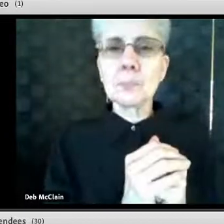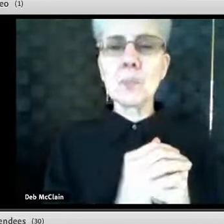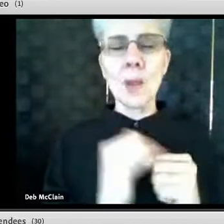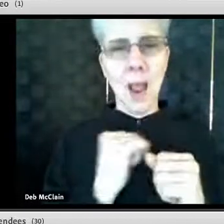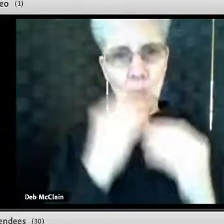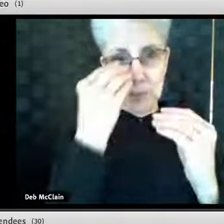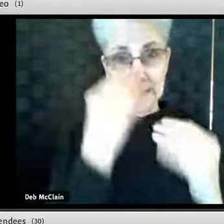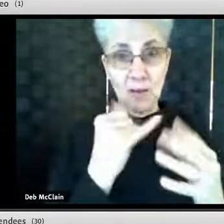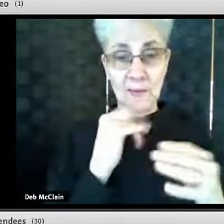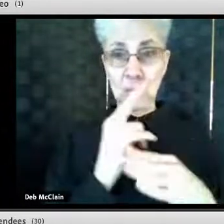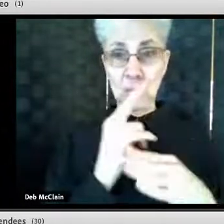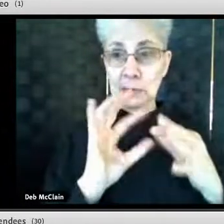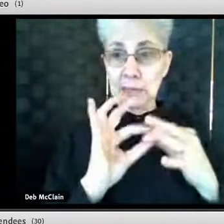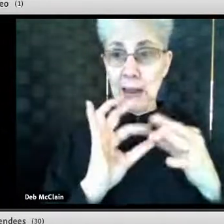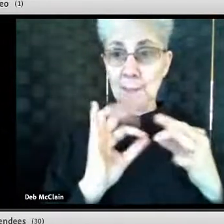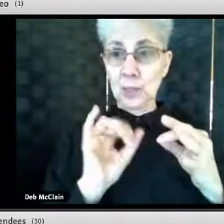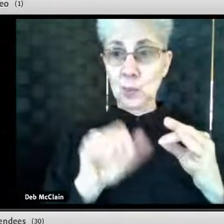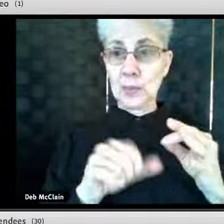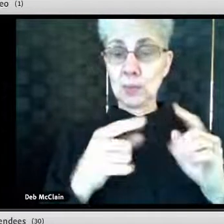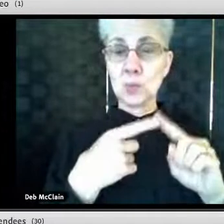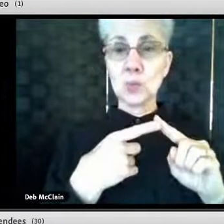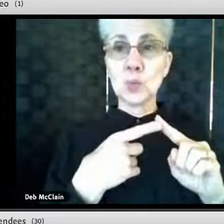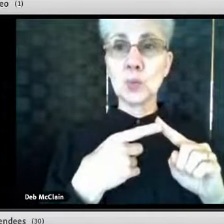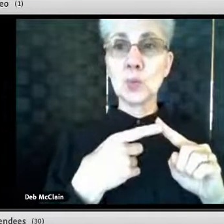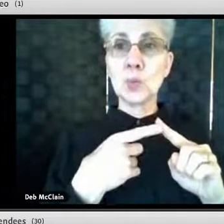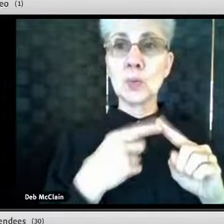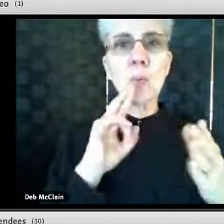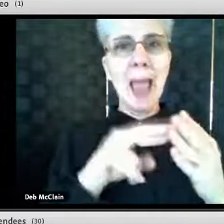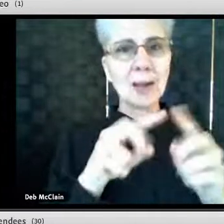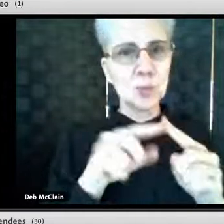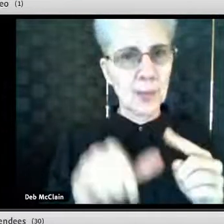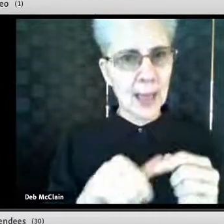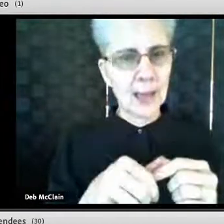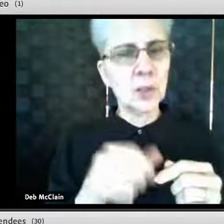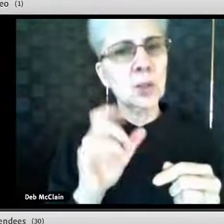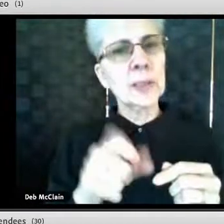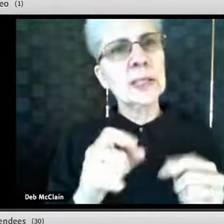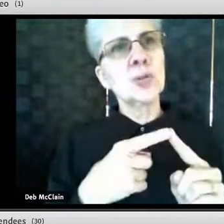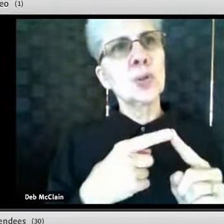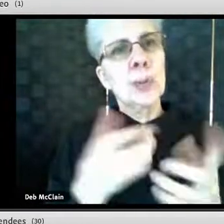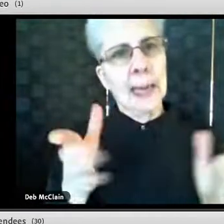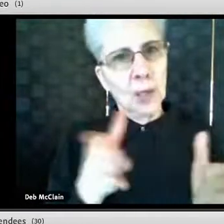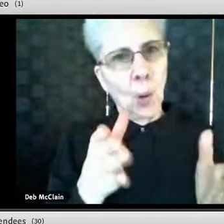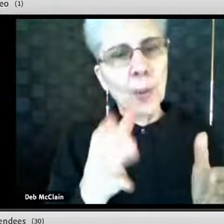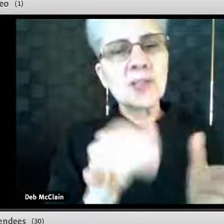I will say if users comment, you need to reach to it. You need to encourage it.